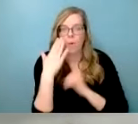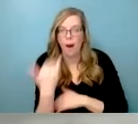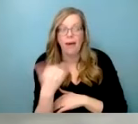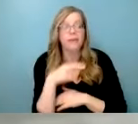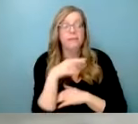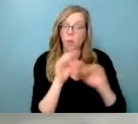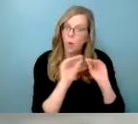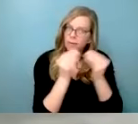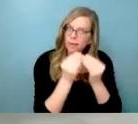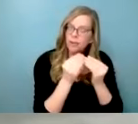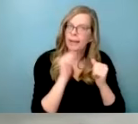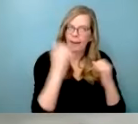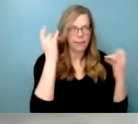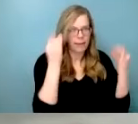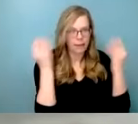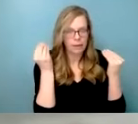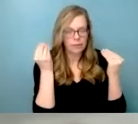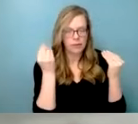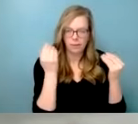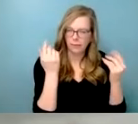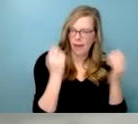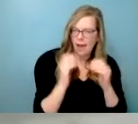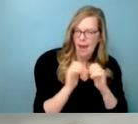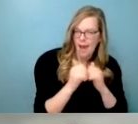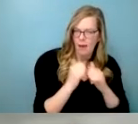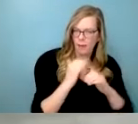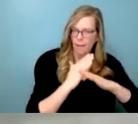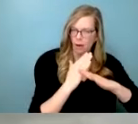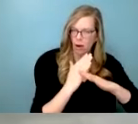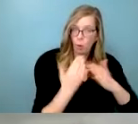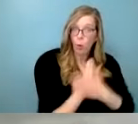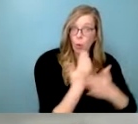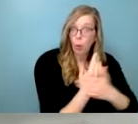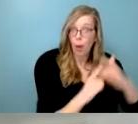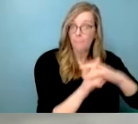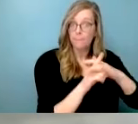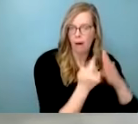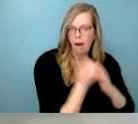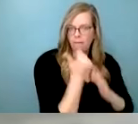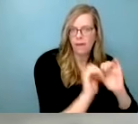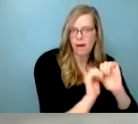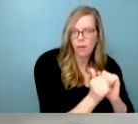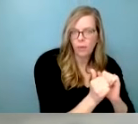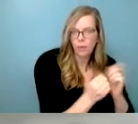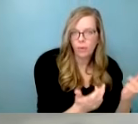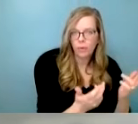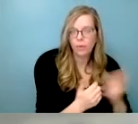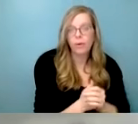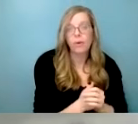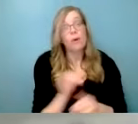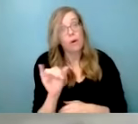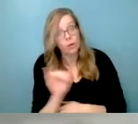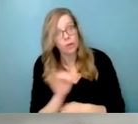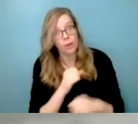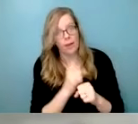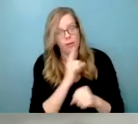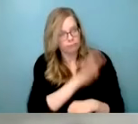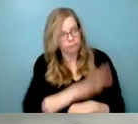consider and eliminate new barriers updates also ensure that all manitobans have full access to